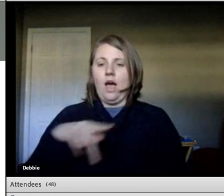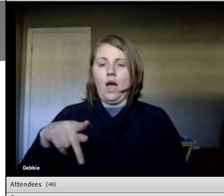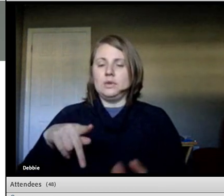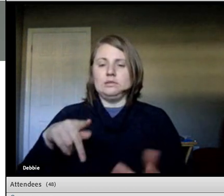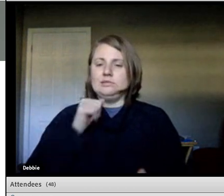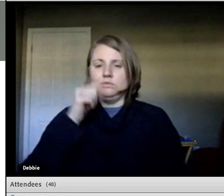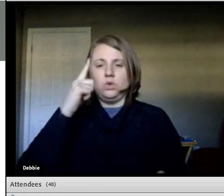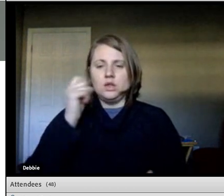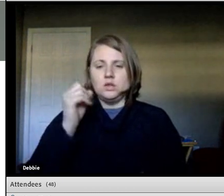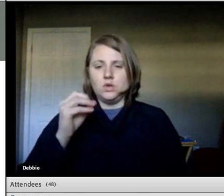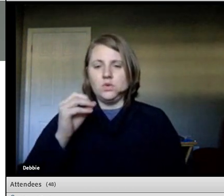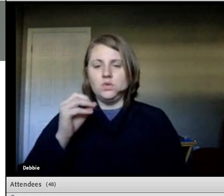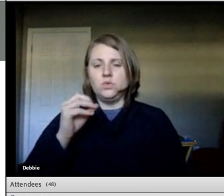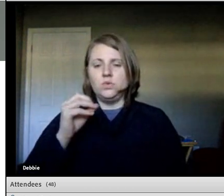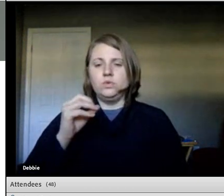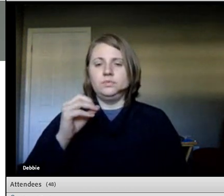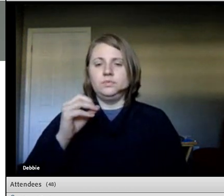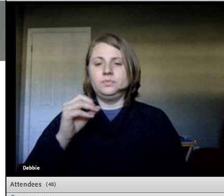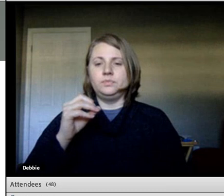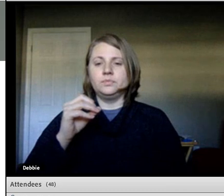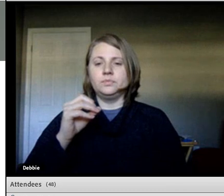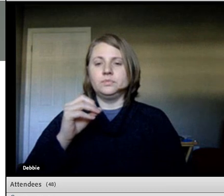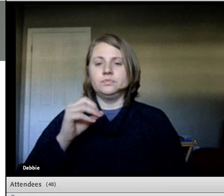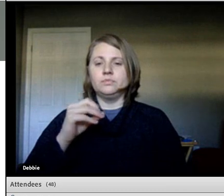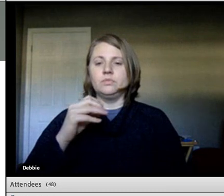I don't want to pause and look it up. Robbie is saying, "Yes, it does."